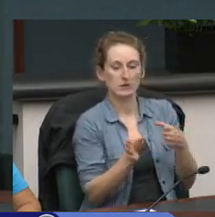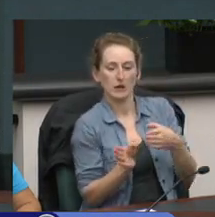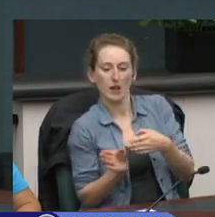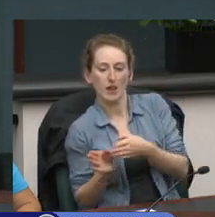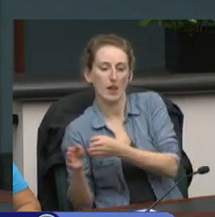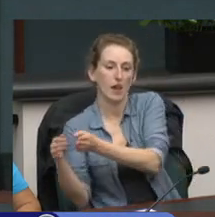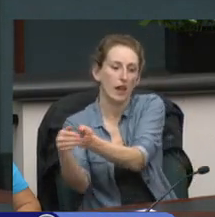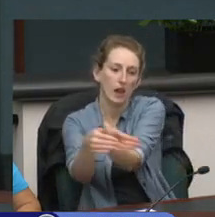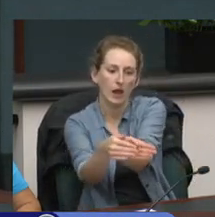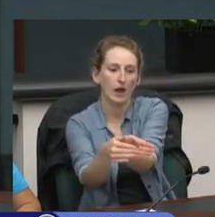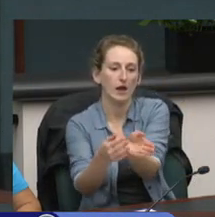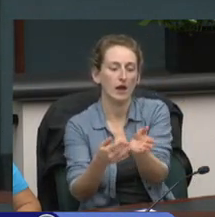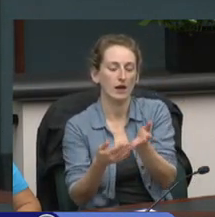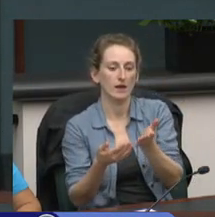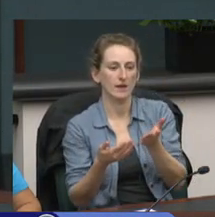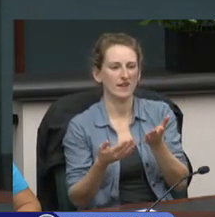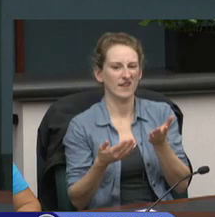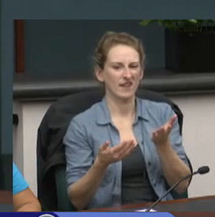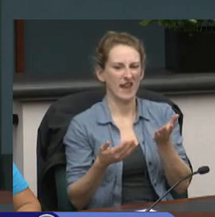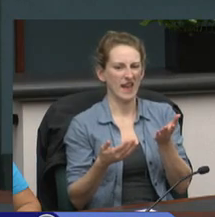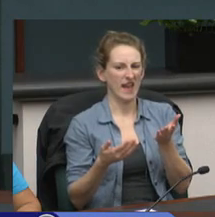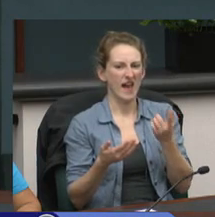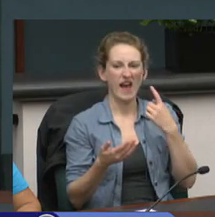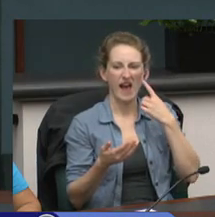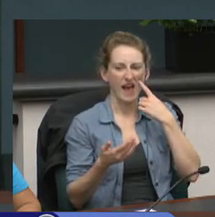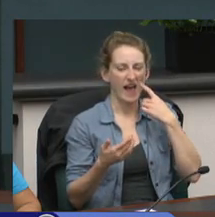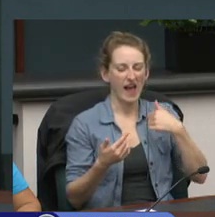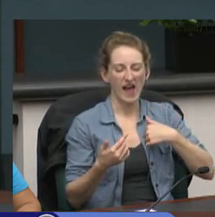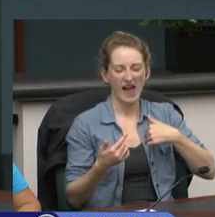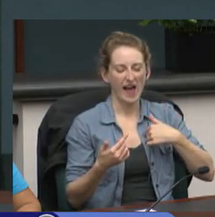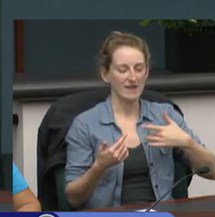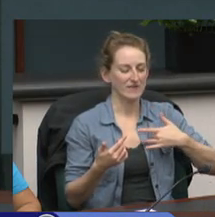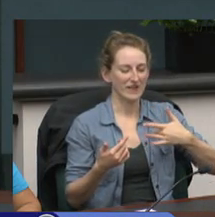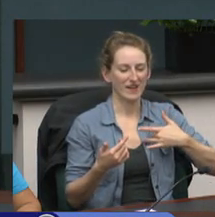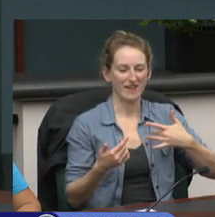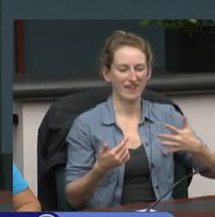think that is a very automobile centric way of building it's a waste of asphalt